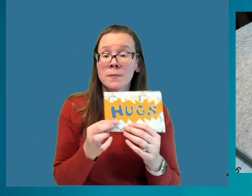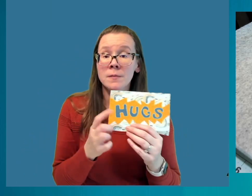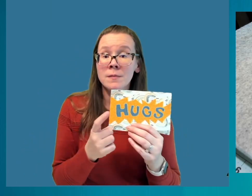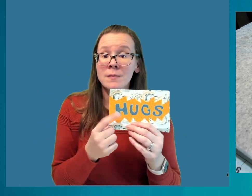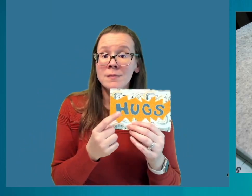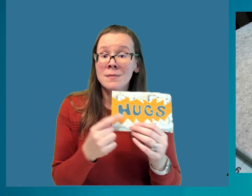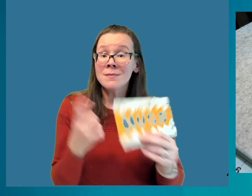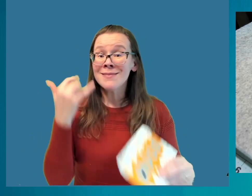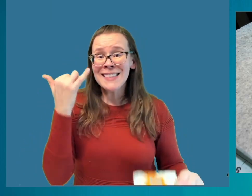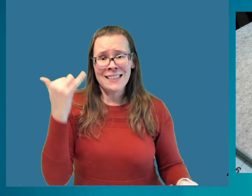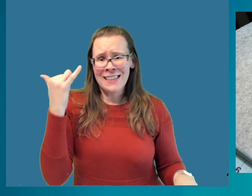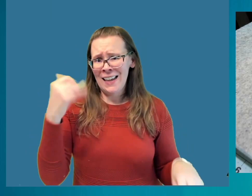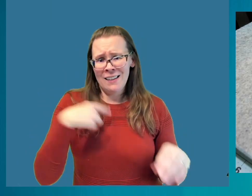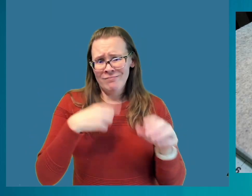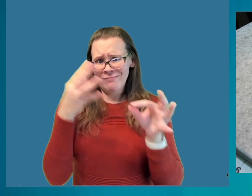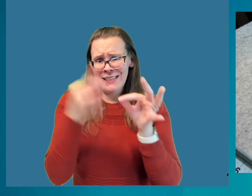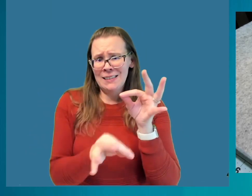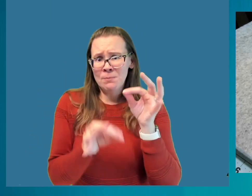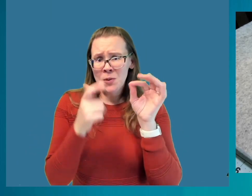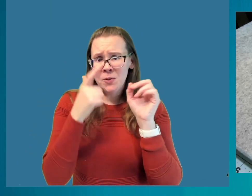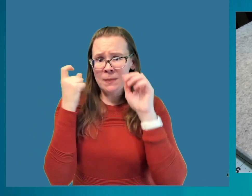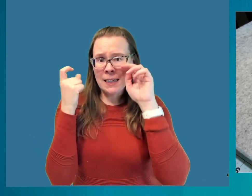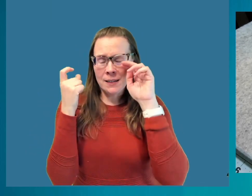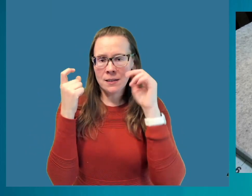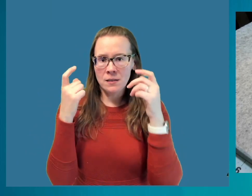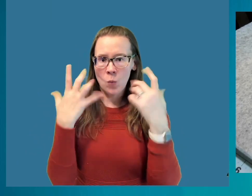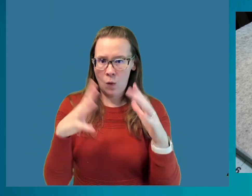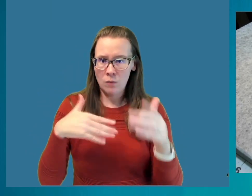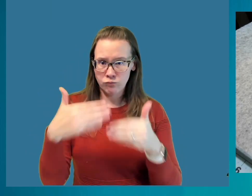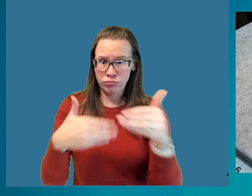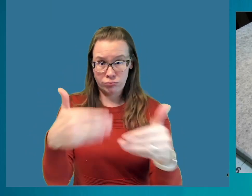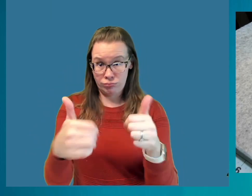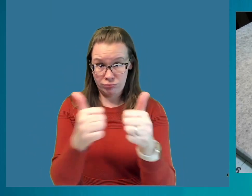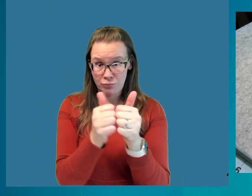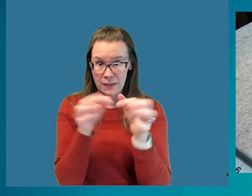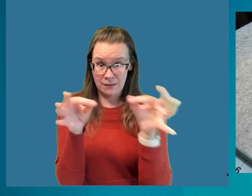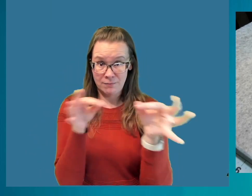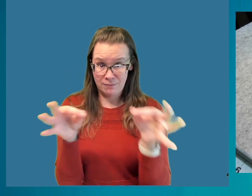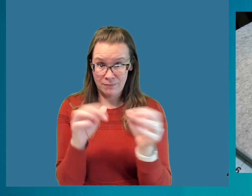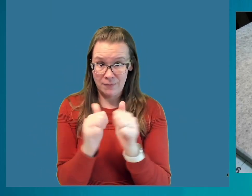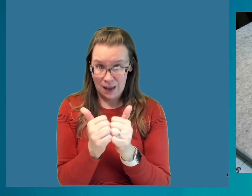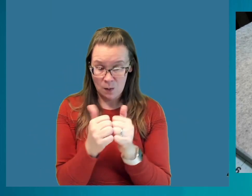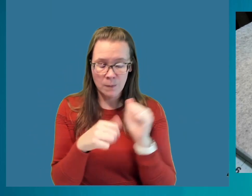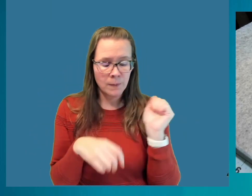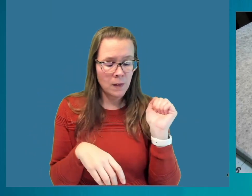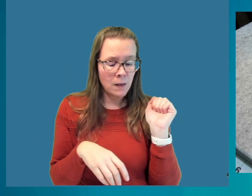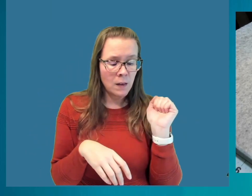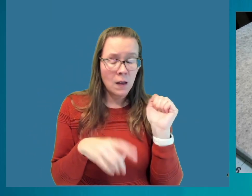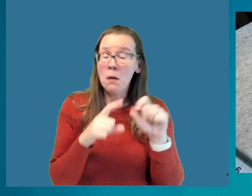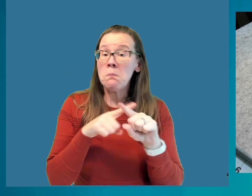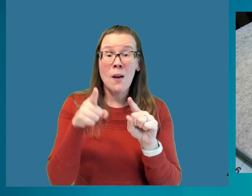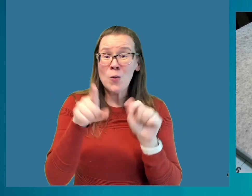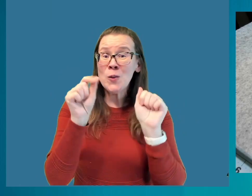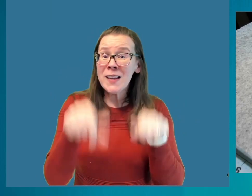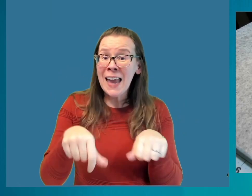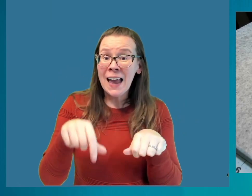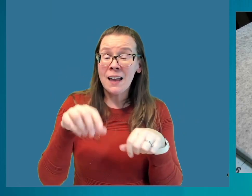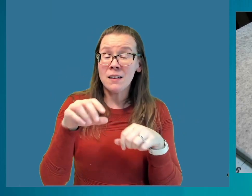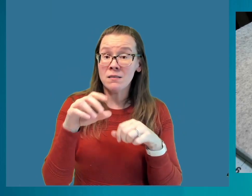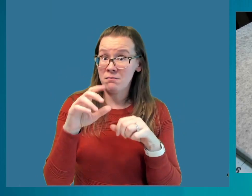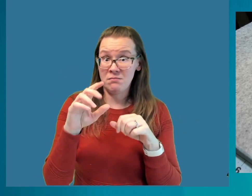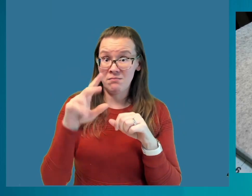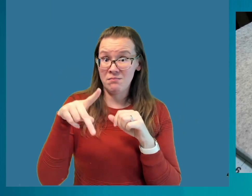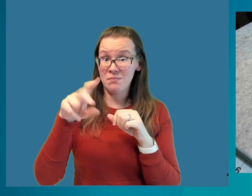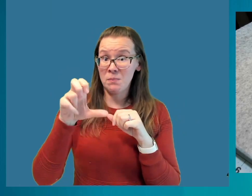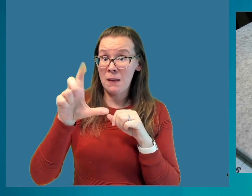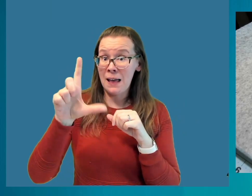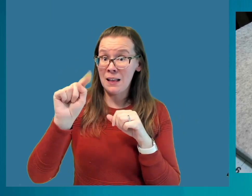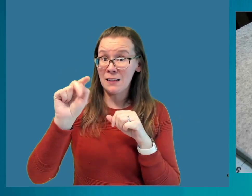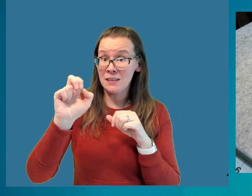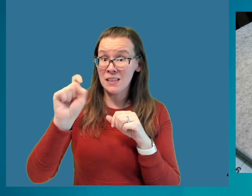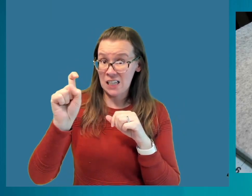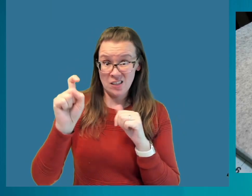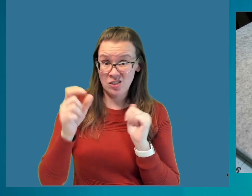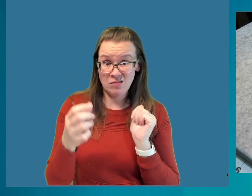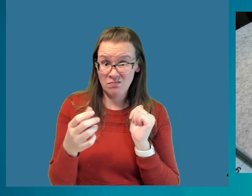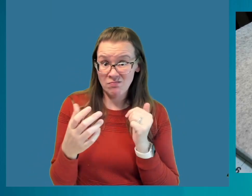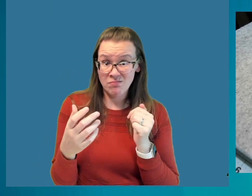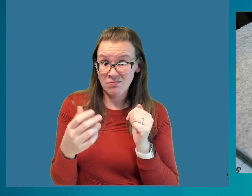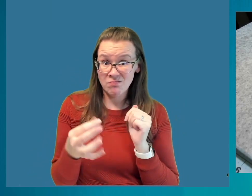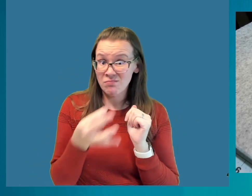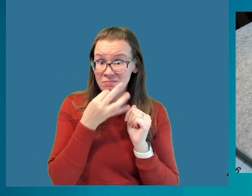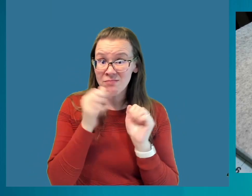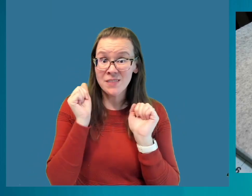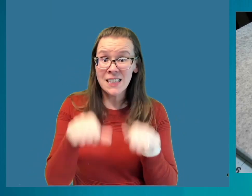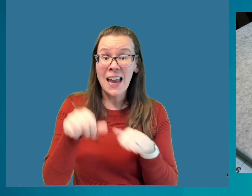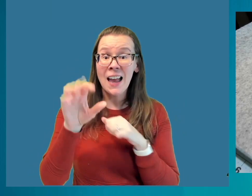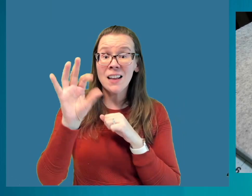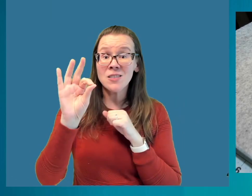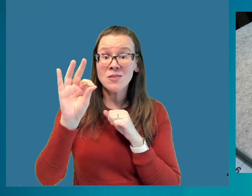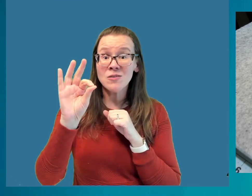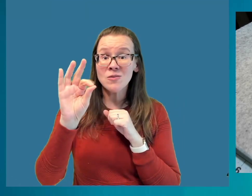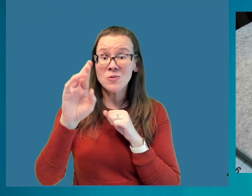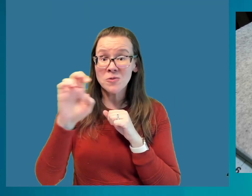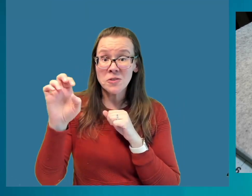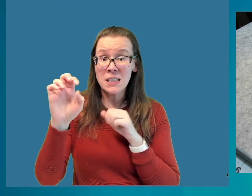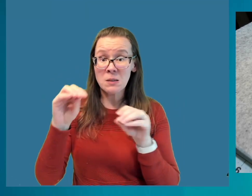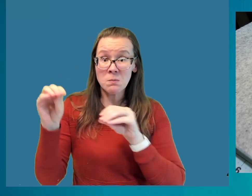Um... so what I do is I just fuse the Peltex to the fabric and I quilt it. Um and so for today,